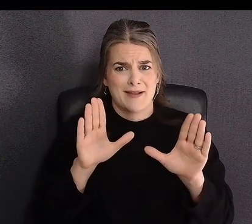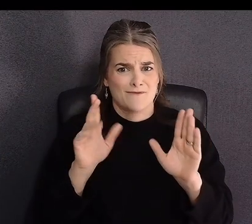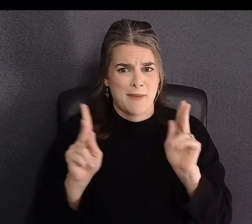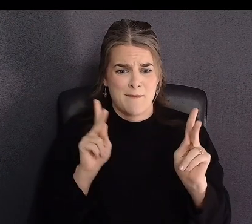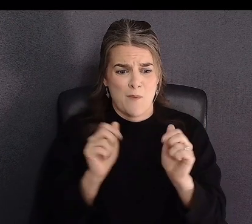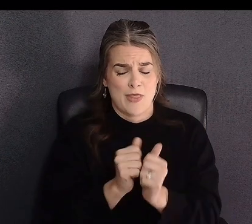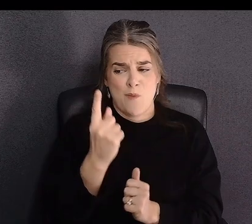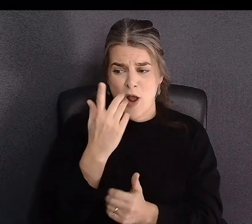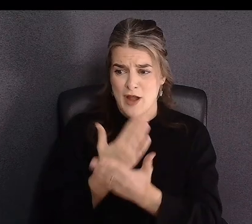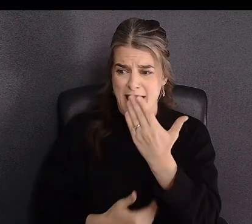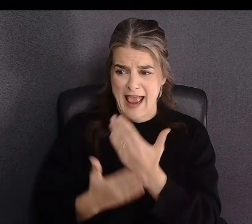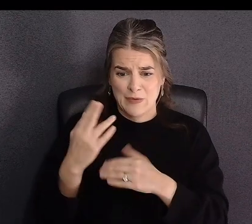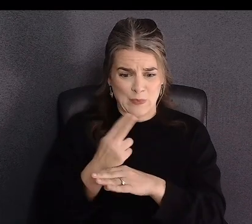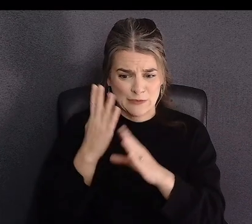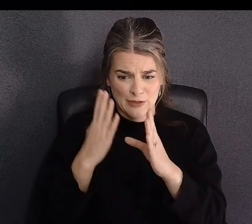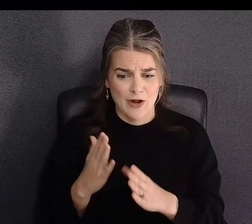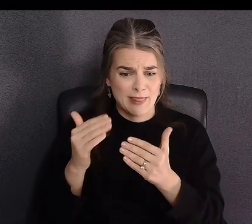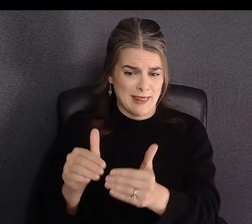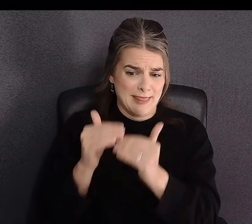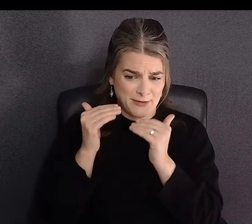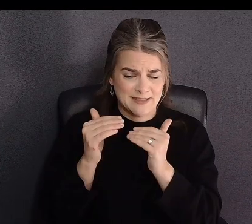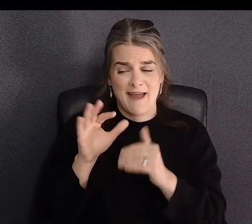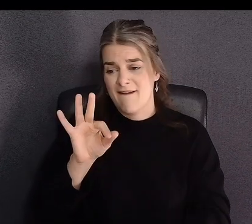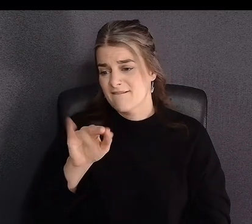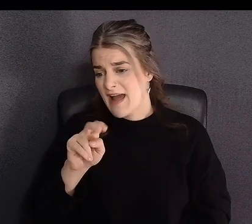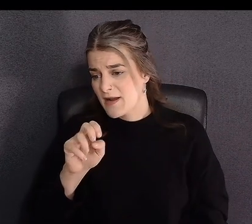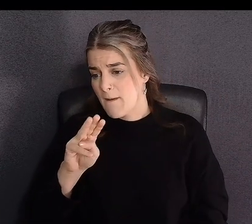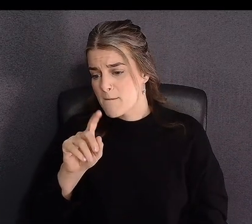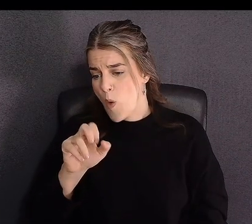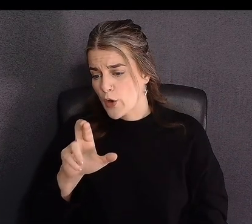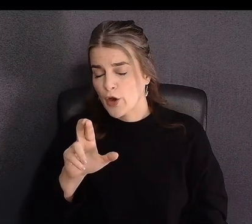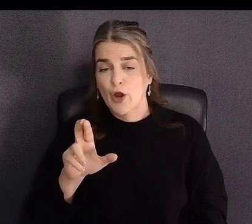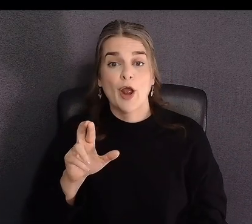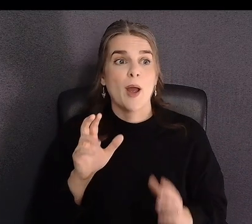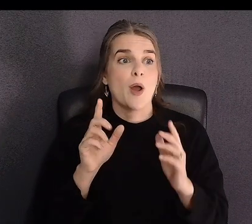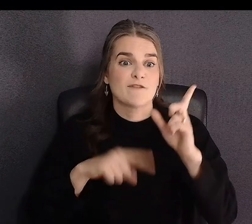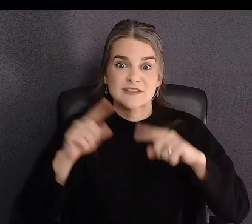or limited, fine-motor even. So it's really versatile, a lot of different brushes,